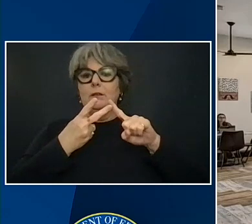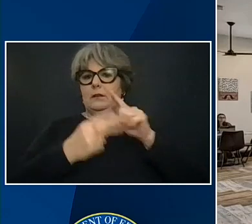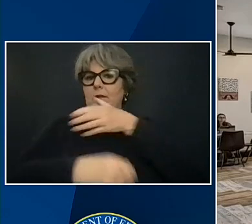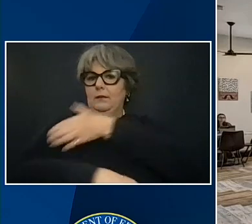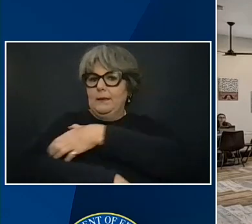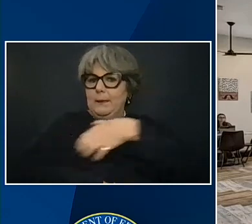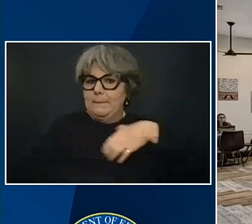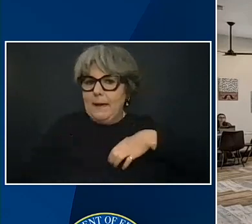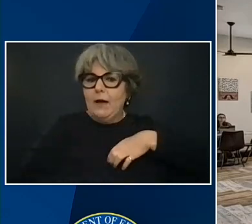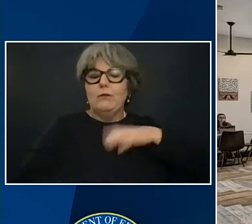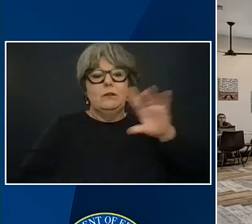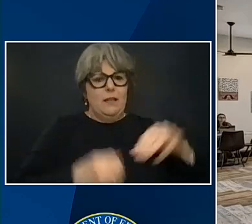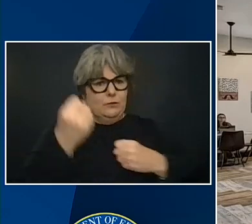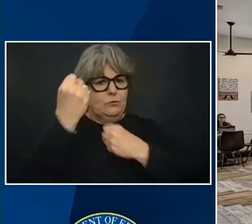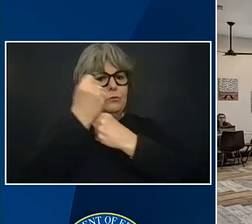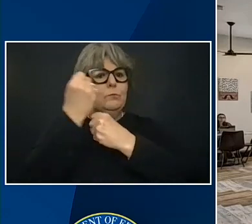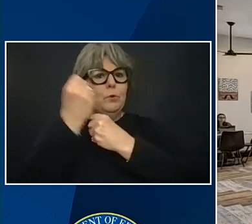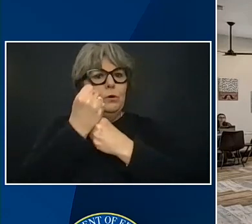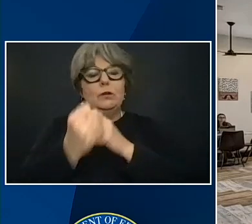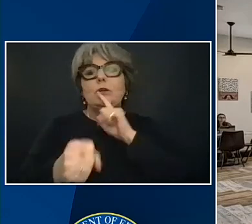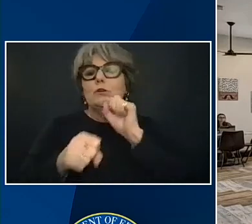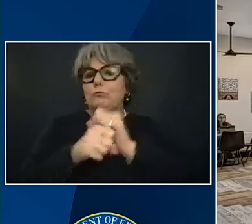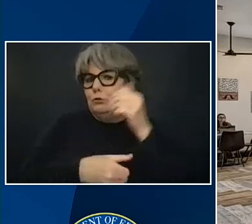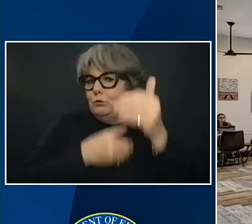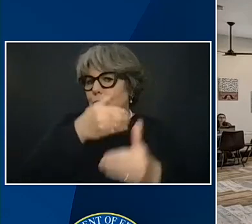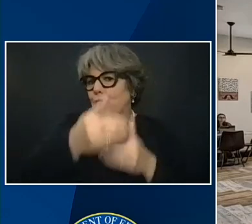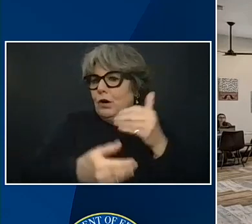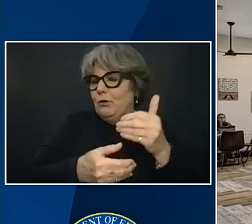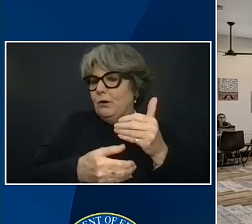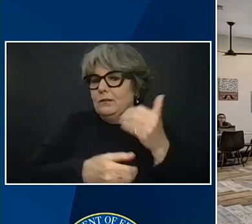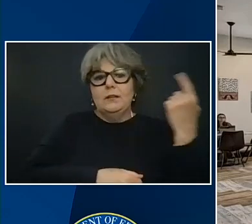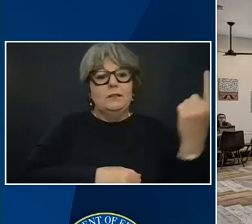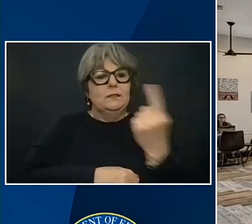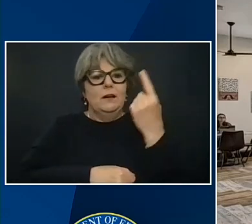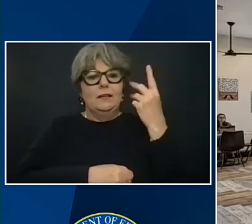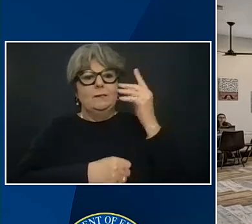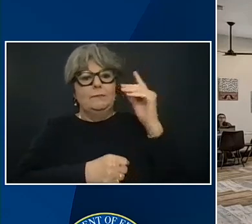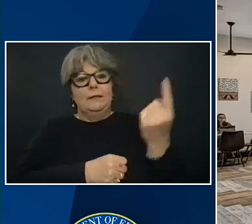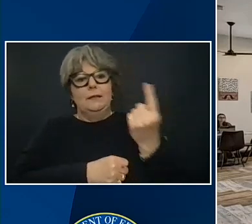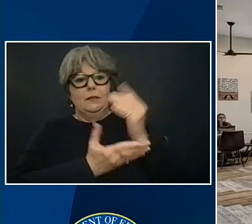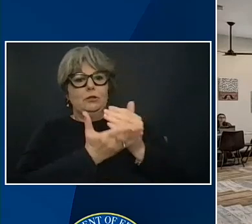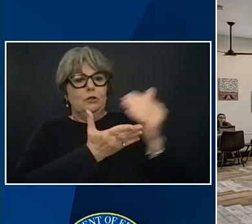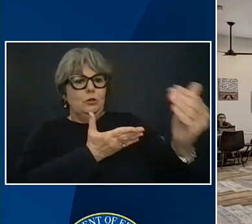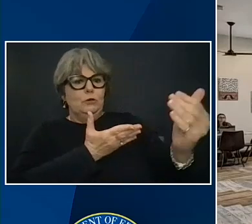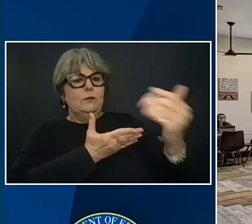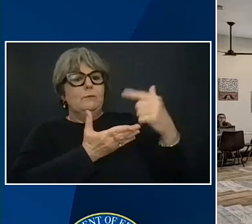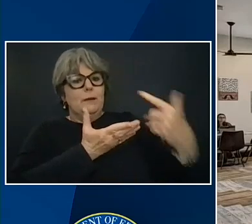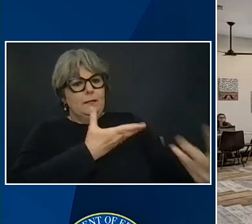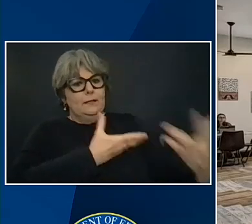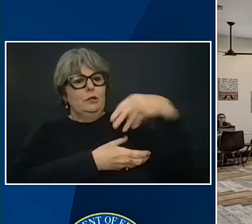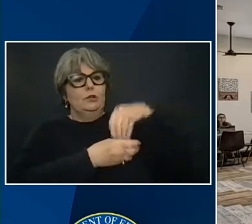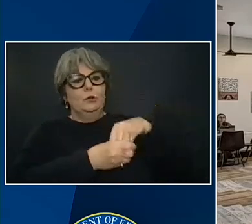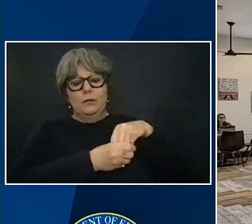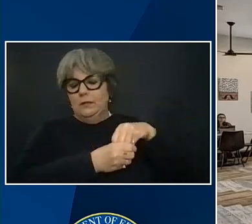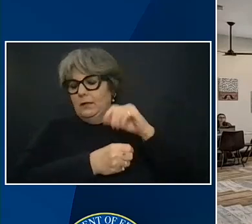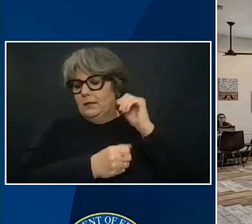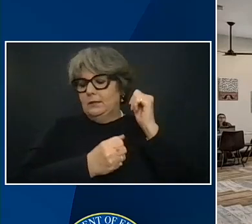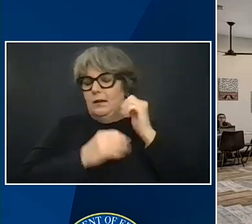supported. True progress lies not in exclusivity, but inclusivity, not in barriers, but in bridges.